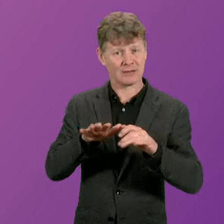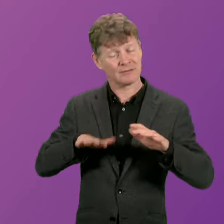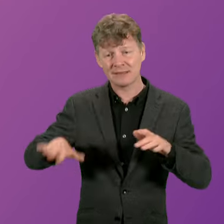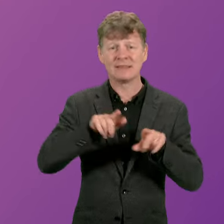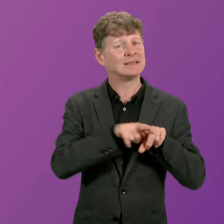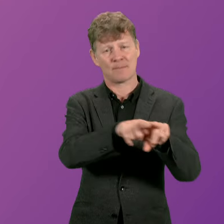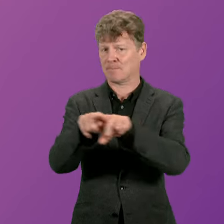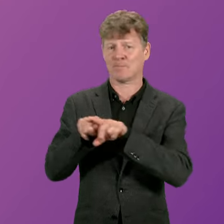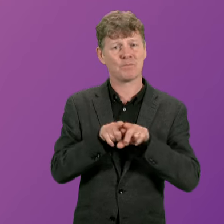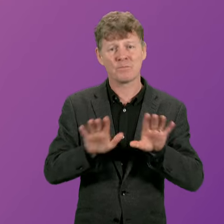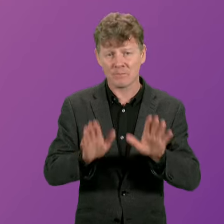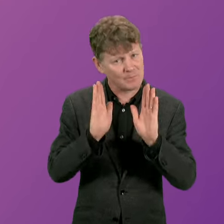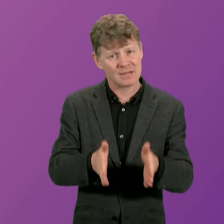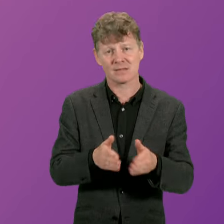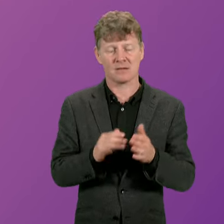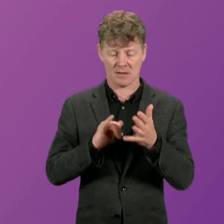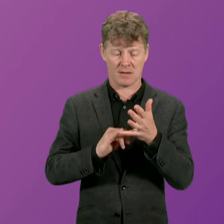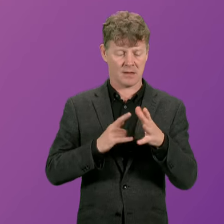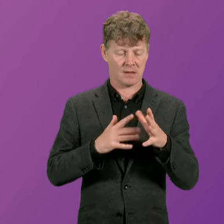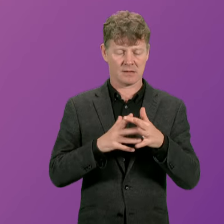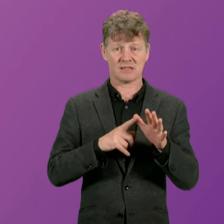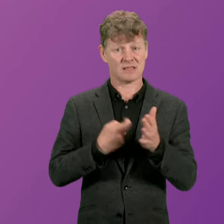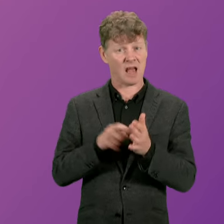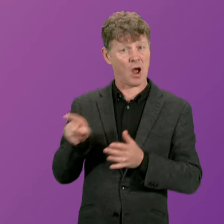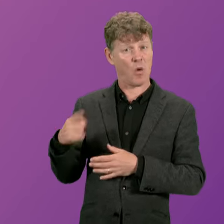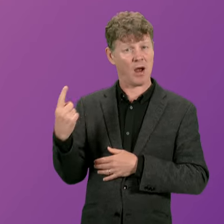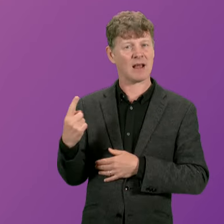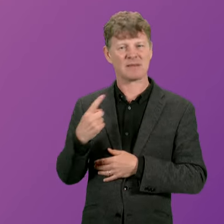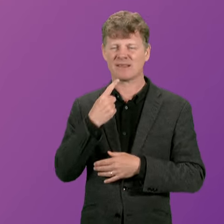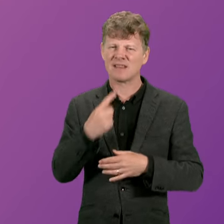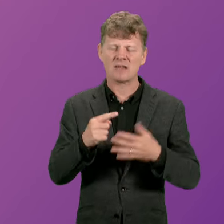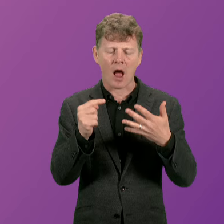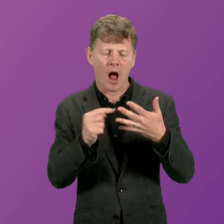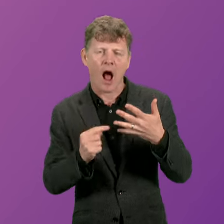Mr Sarwar said that there are other issues that I have not raised concerns about.